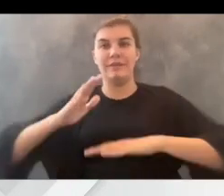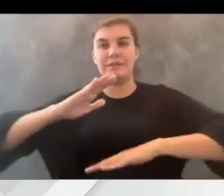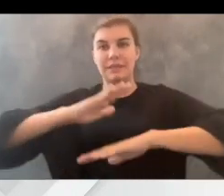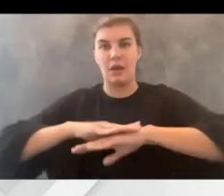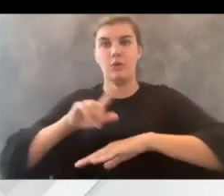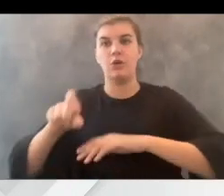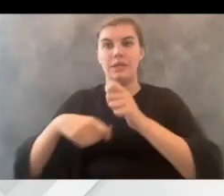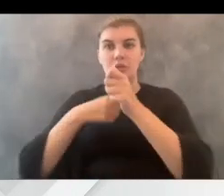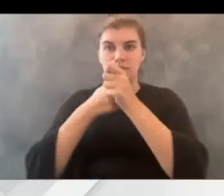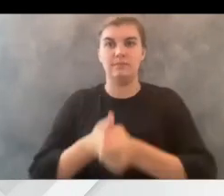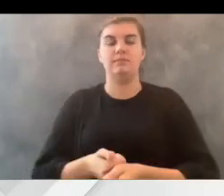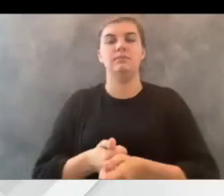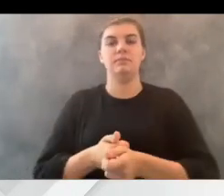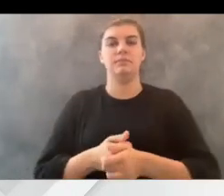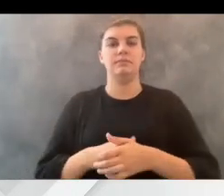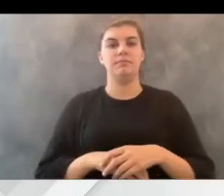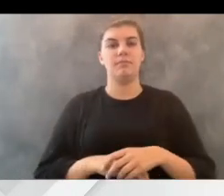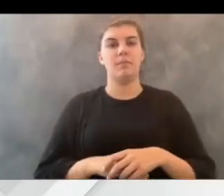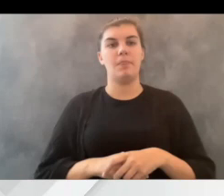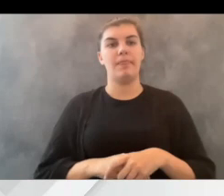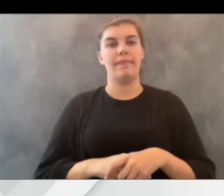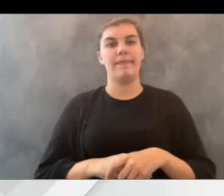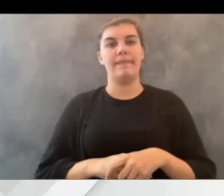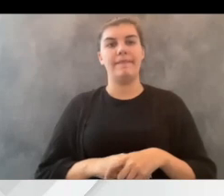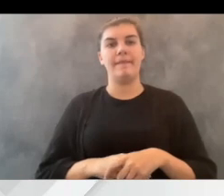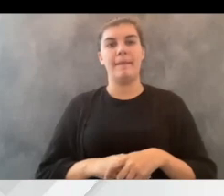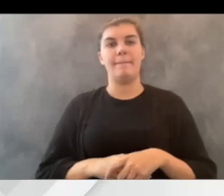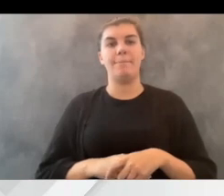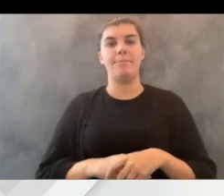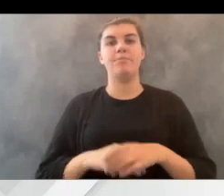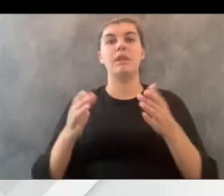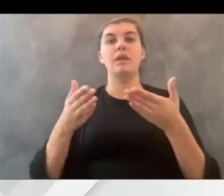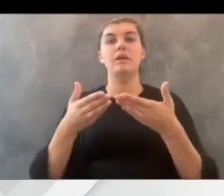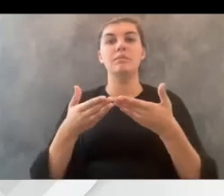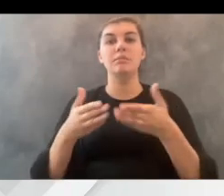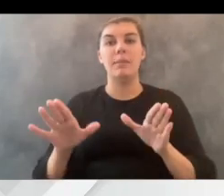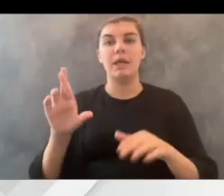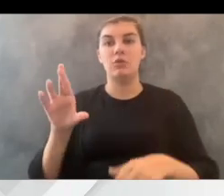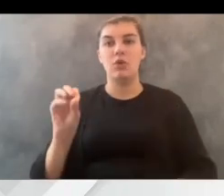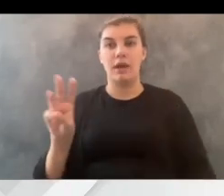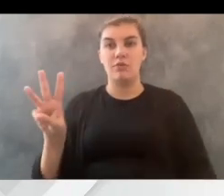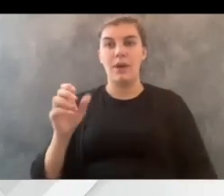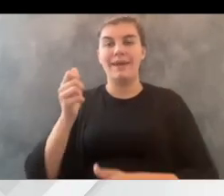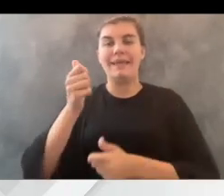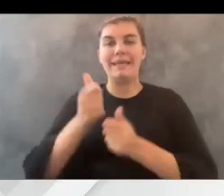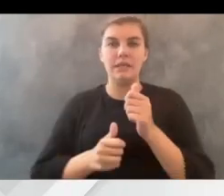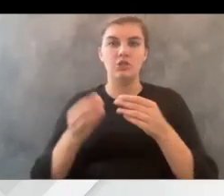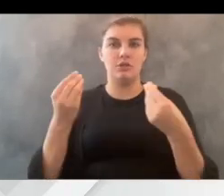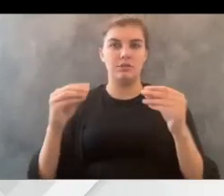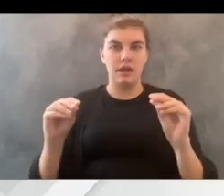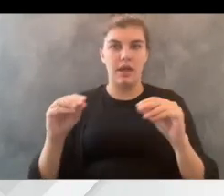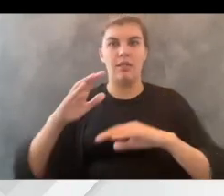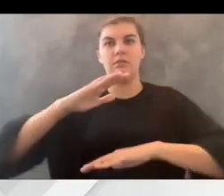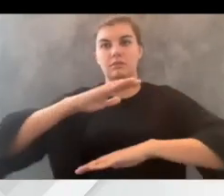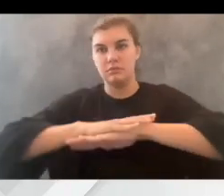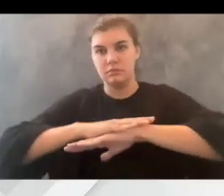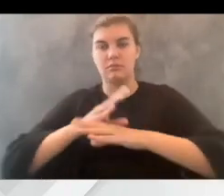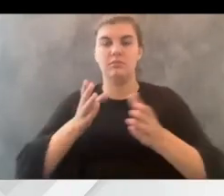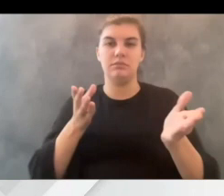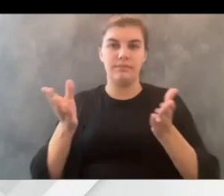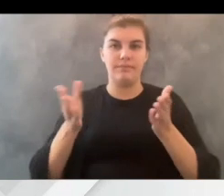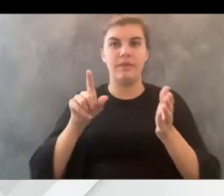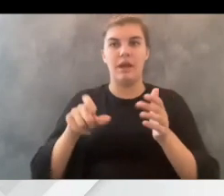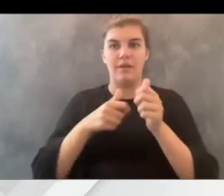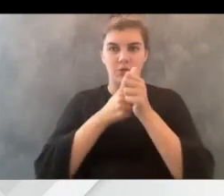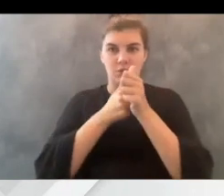technical requirements. In the public right-of-way, each sales or service counter must comply, and